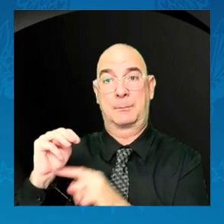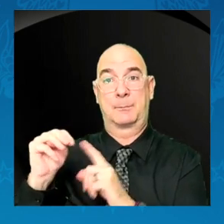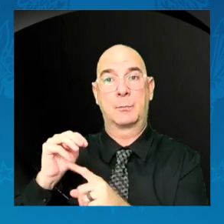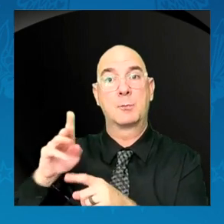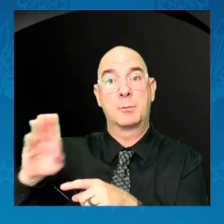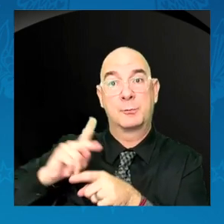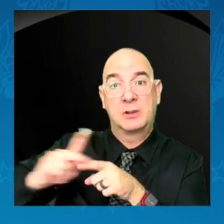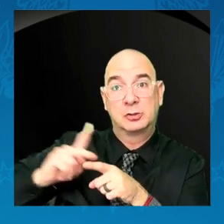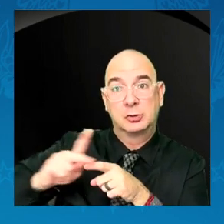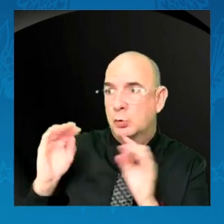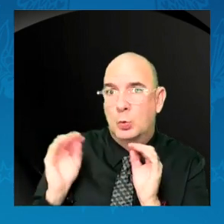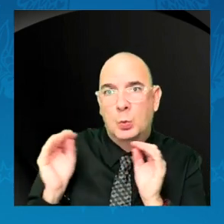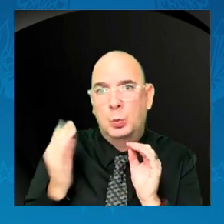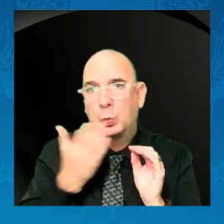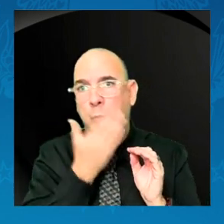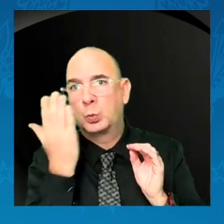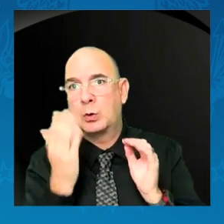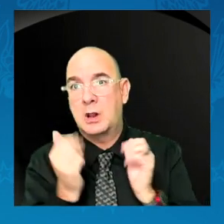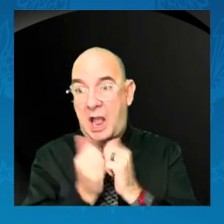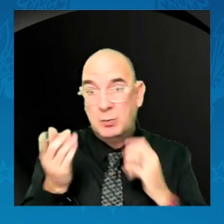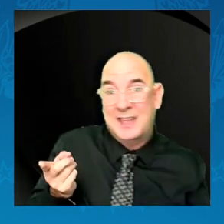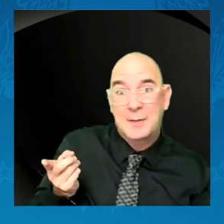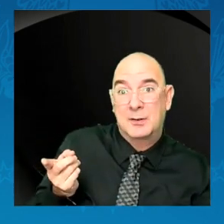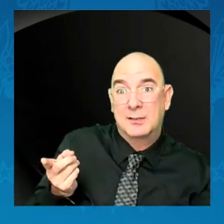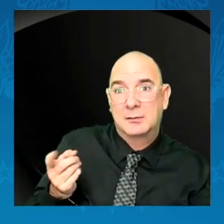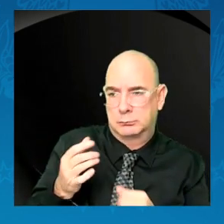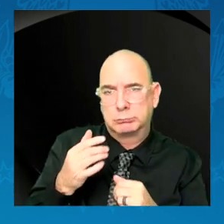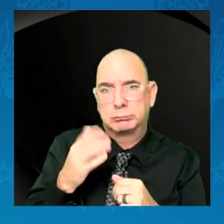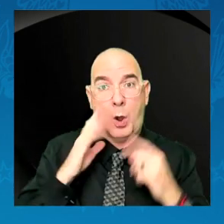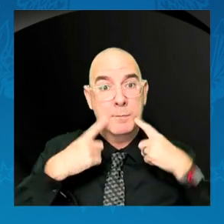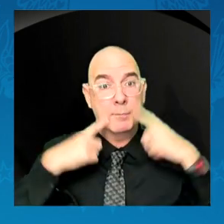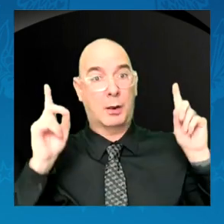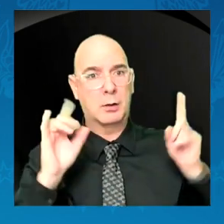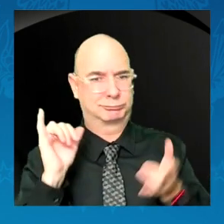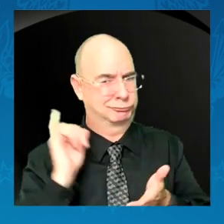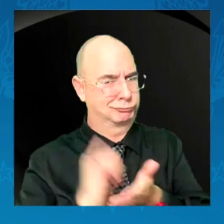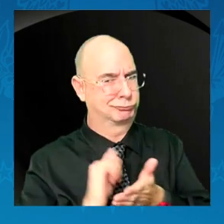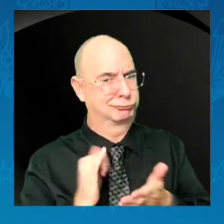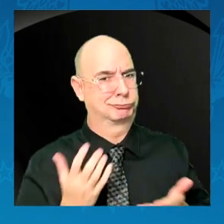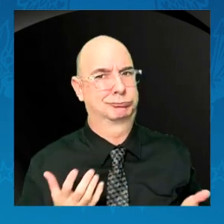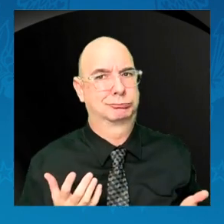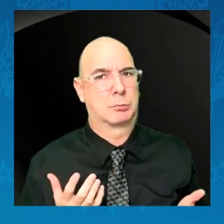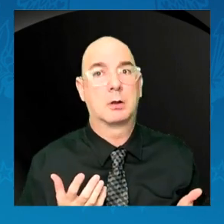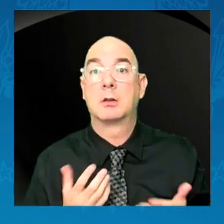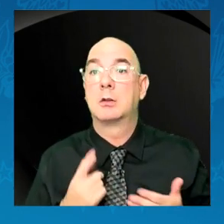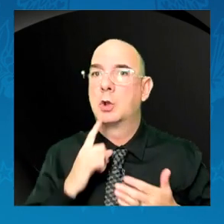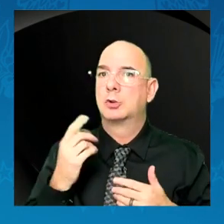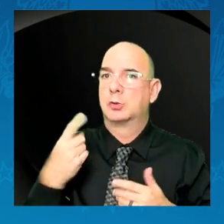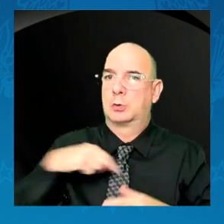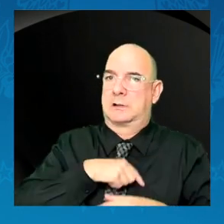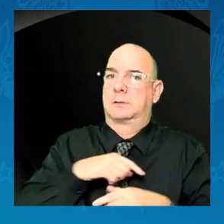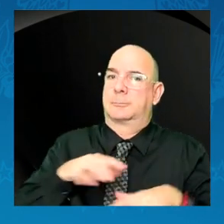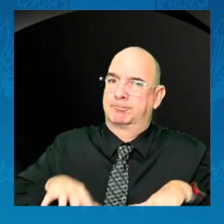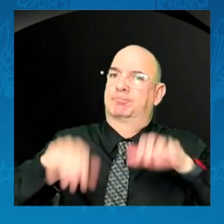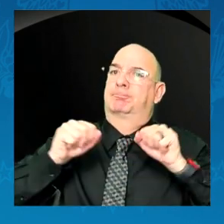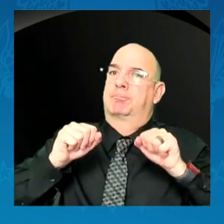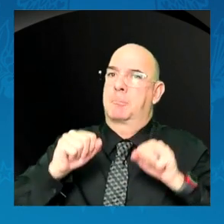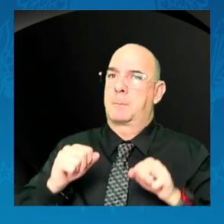And for example, in 2015, when the United States assumed chairmanship of the Arctic Council, the United States made a concerted effort